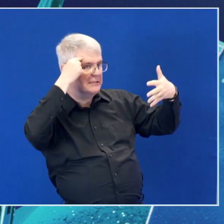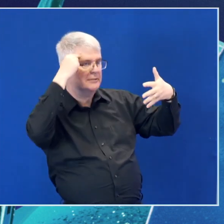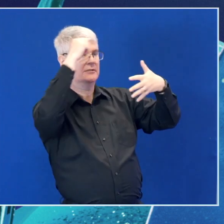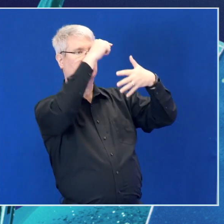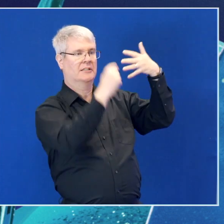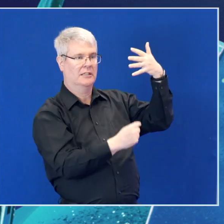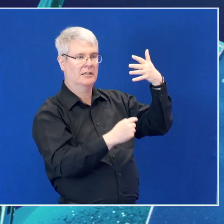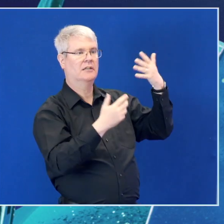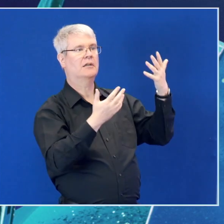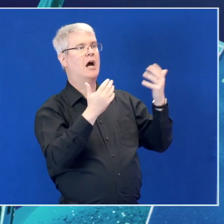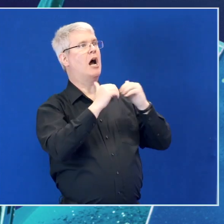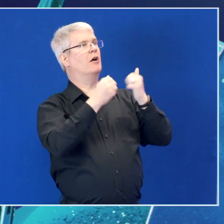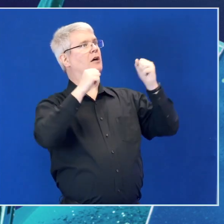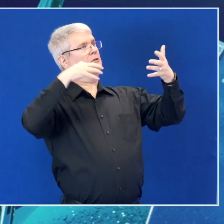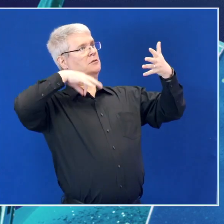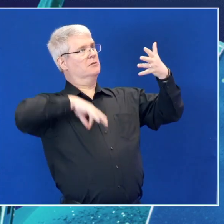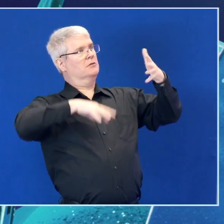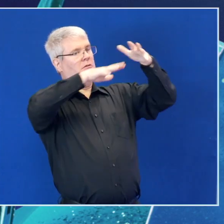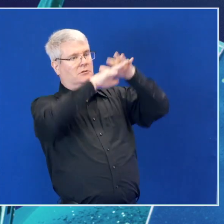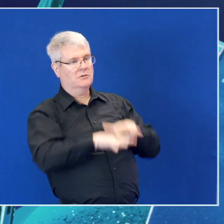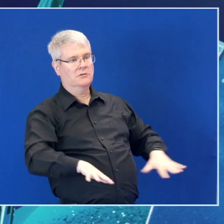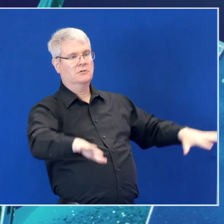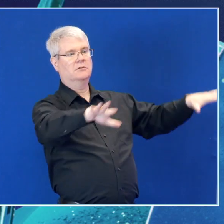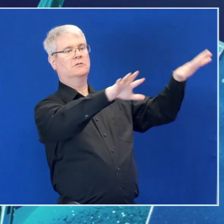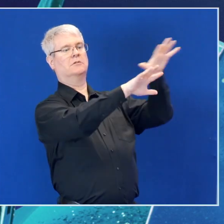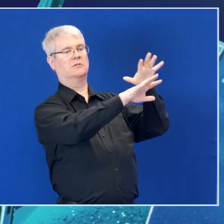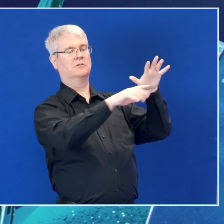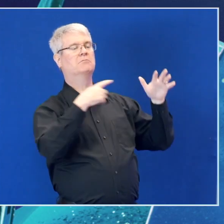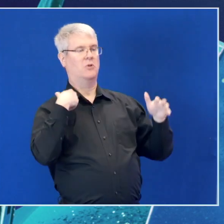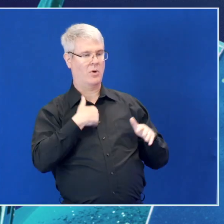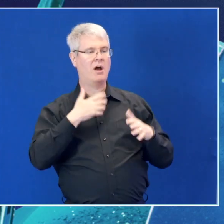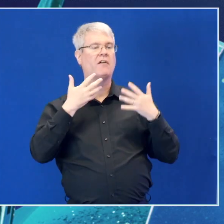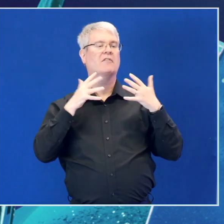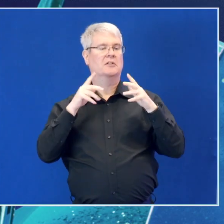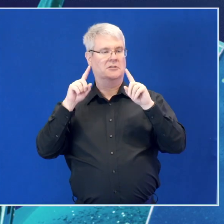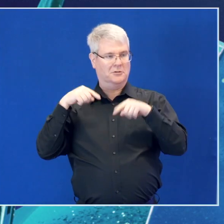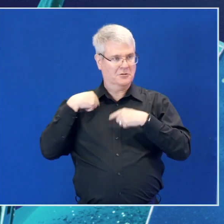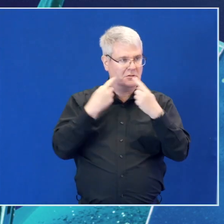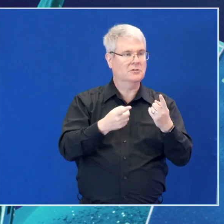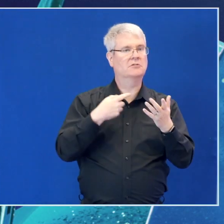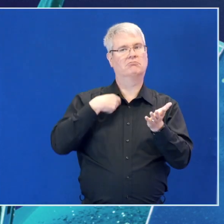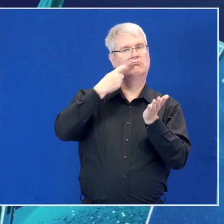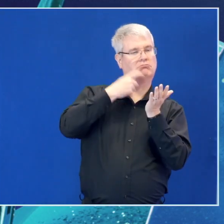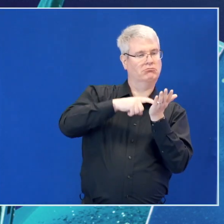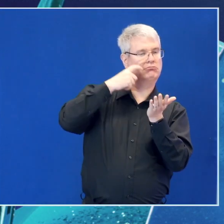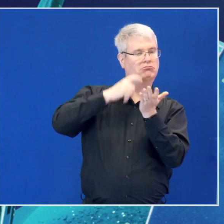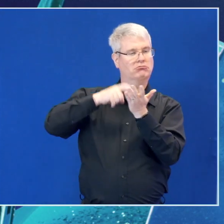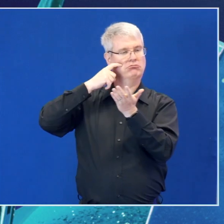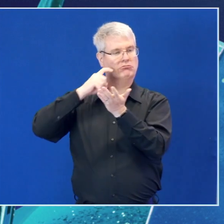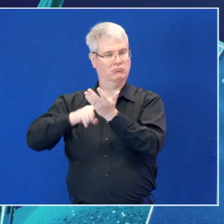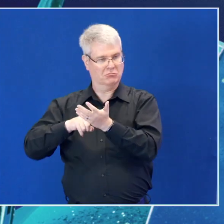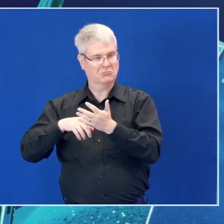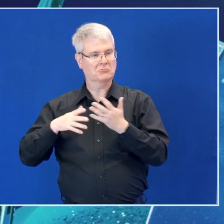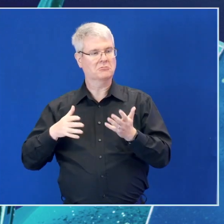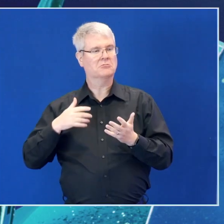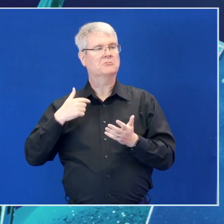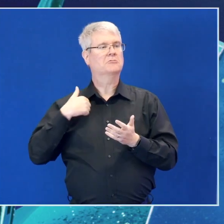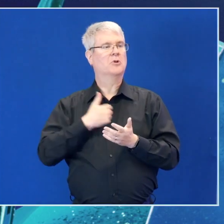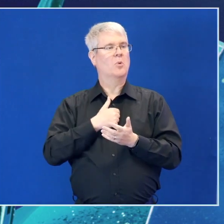However, what we found, and we talked with a lot of employers, is that neurodiversity is still a relatively new concept for many employers.